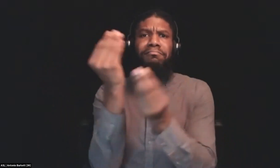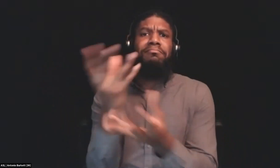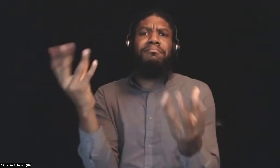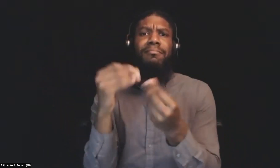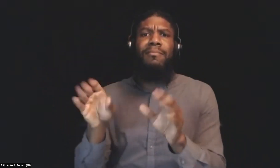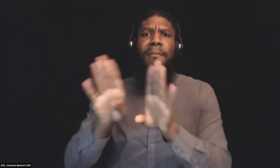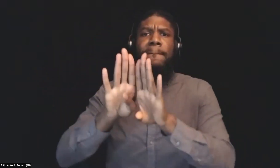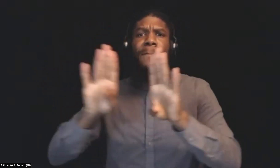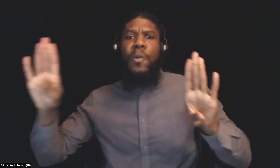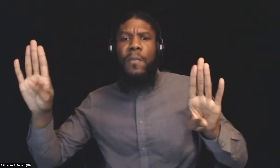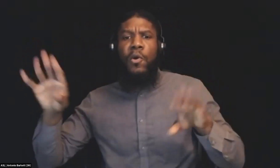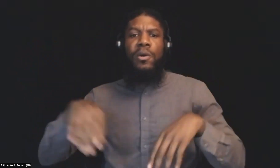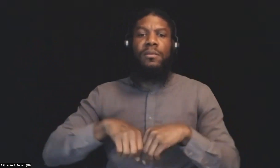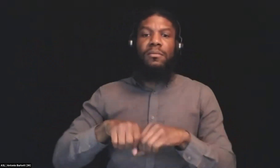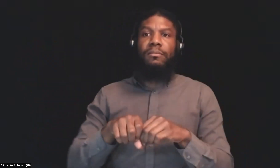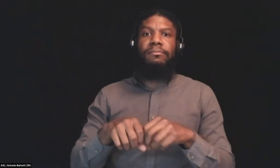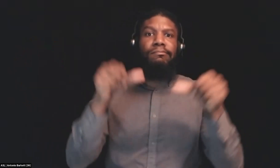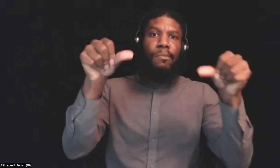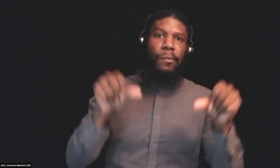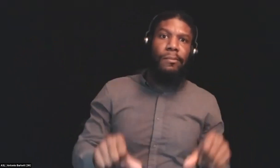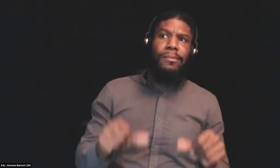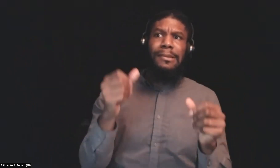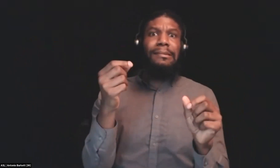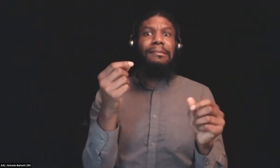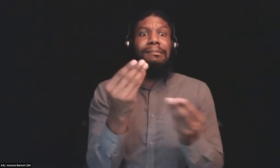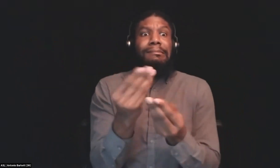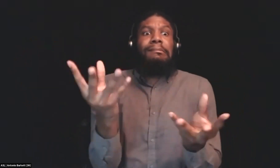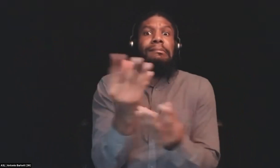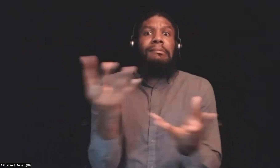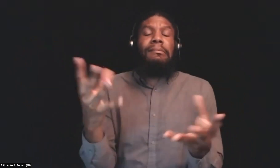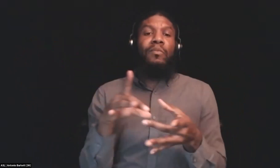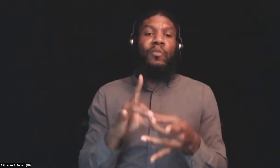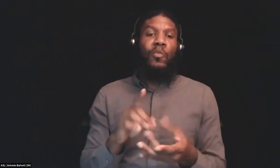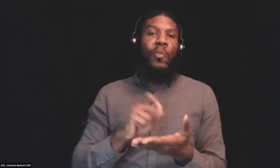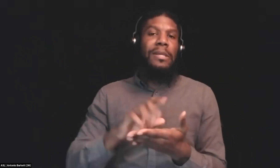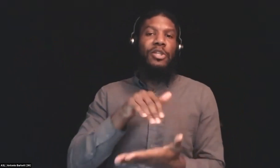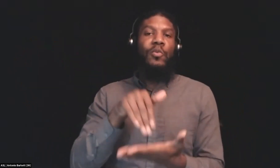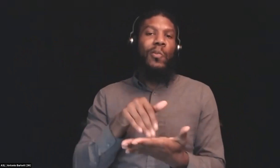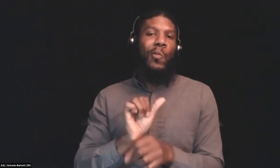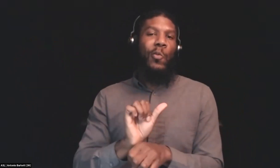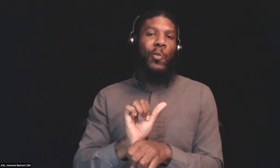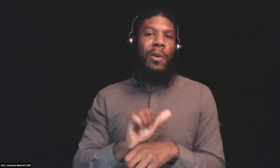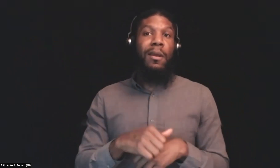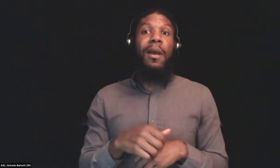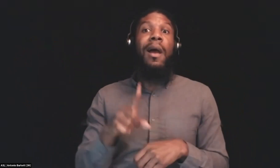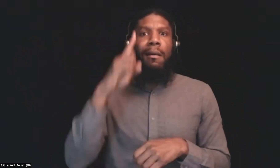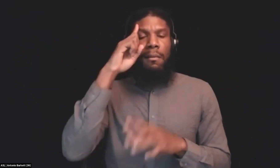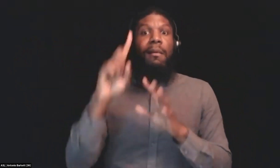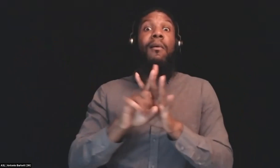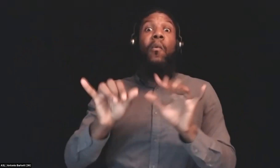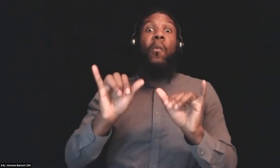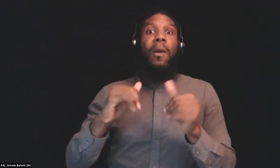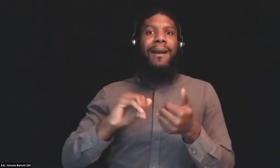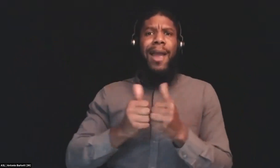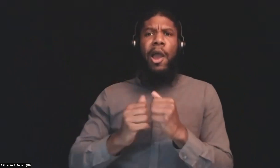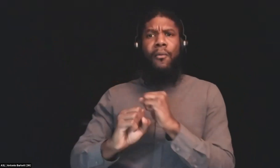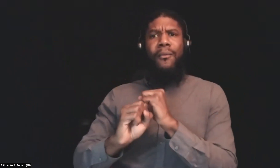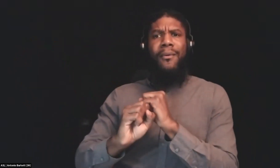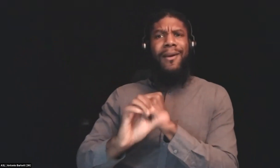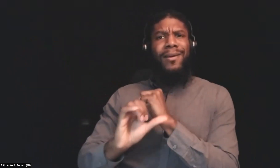thing that we can do now that I've thought about that aspect is to advertise on that. As you know,